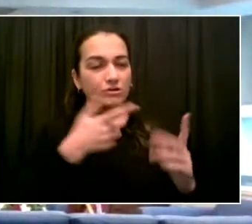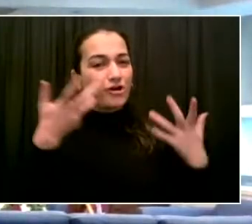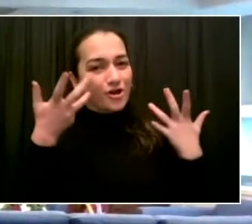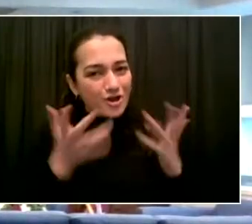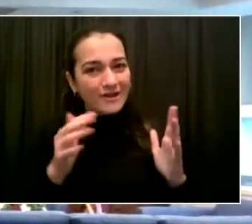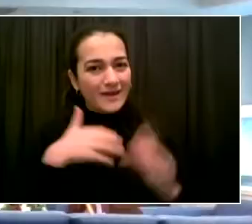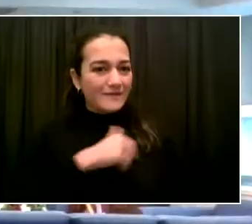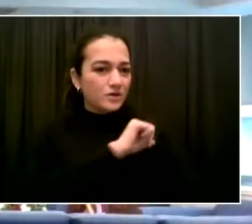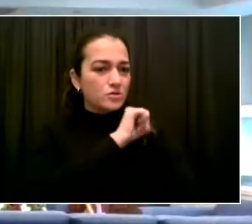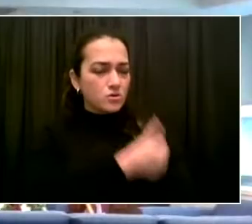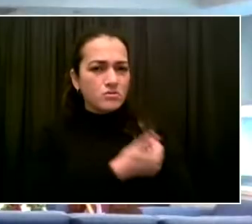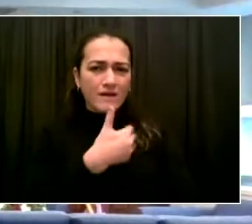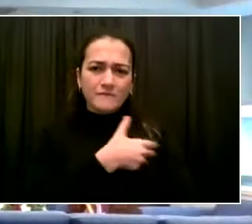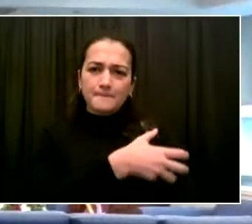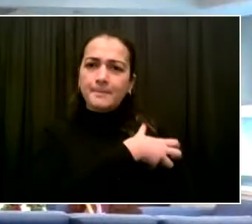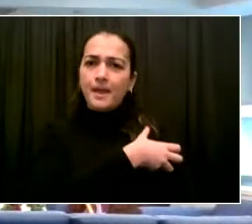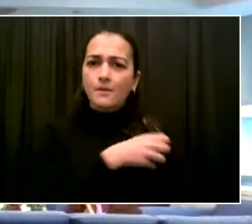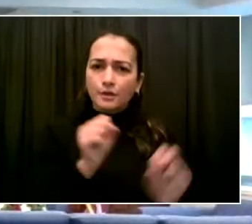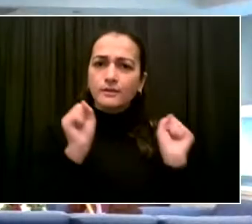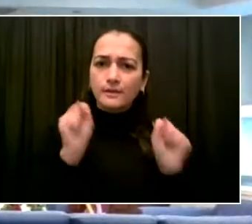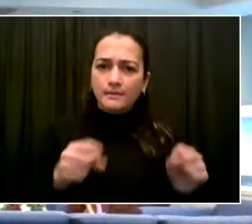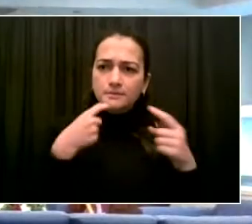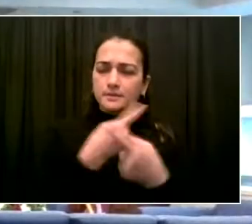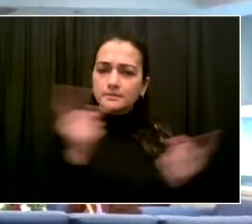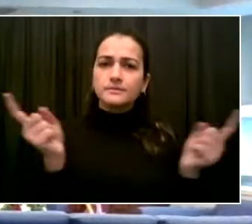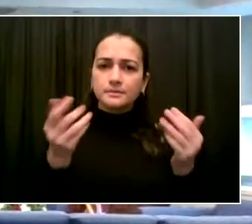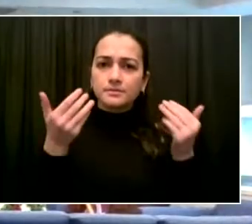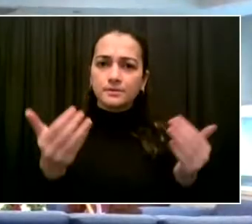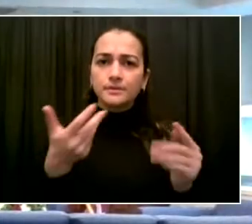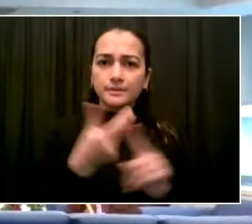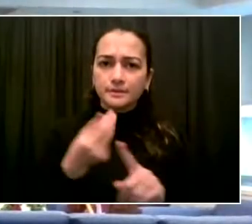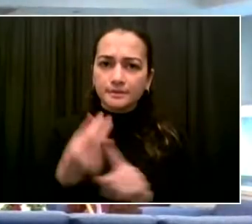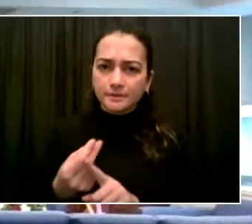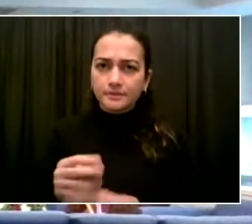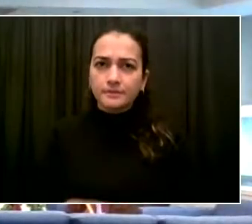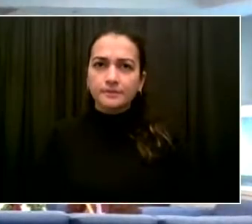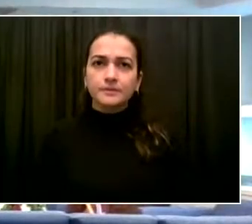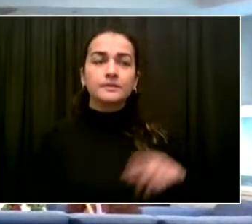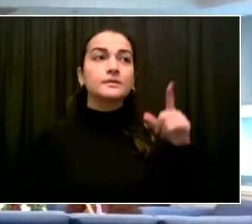AUTHORITY TO ISSUE A MANDATE TO PROTECT THE PUBLIC HEALTH AND HIS AUTHORITY CAN DO THAT HAS BEEN